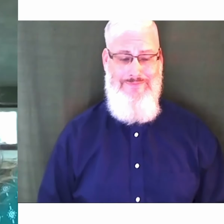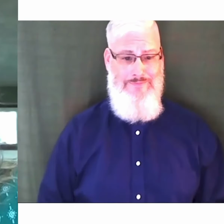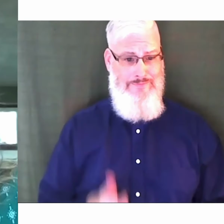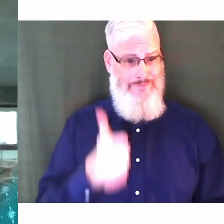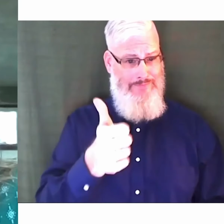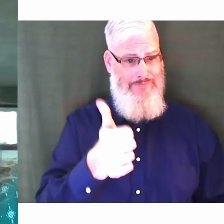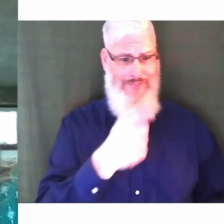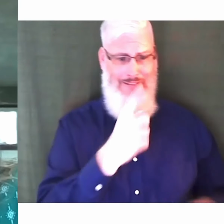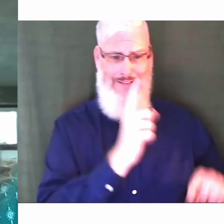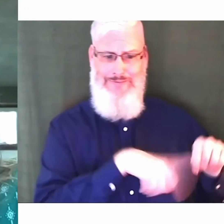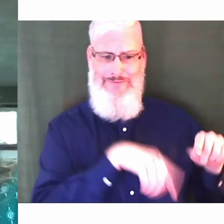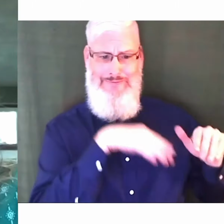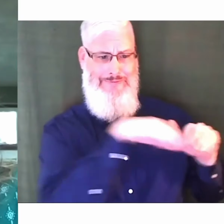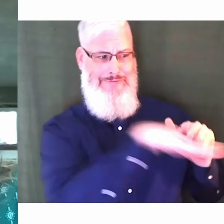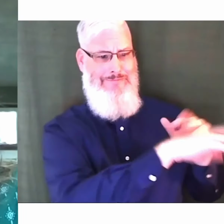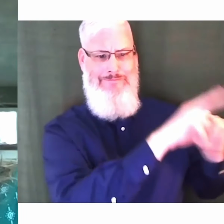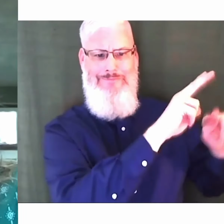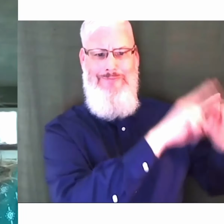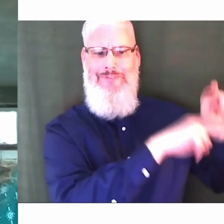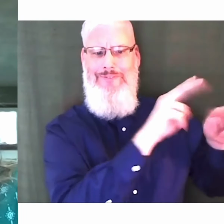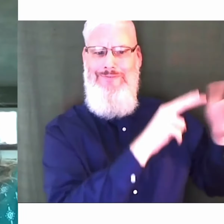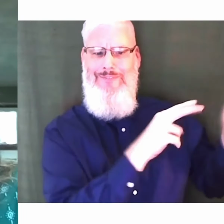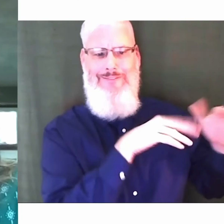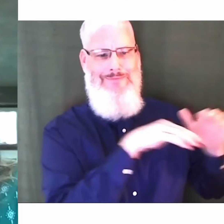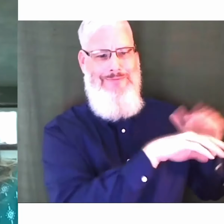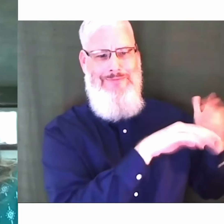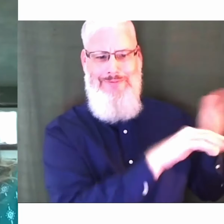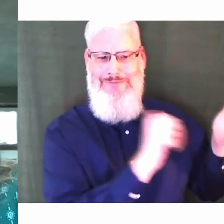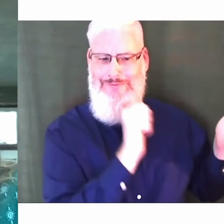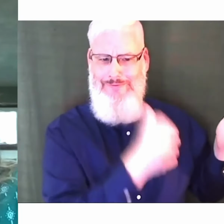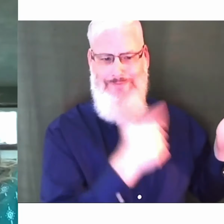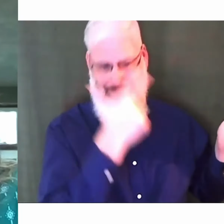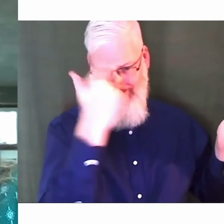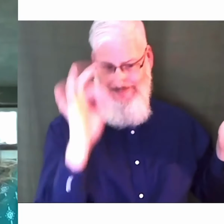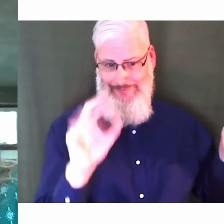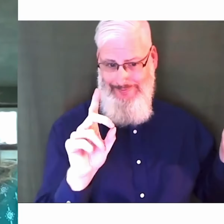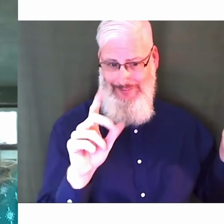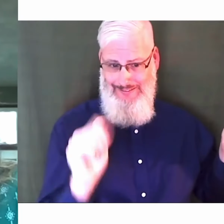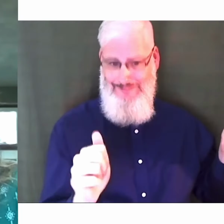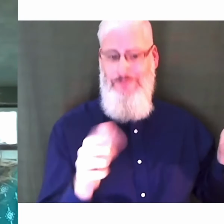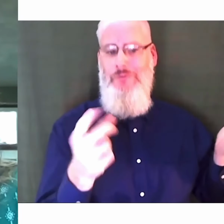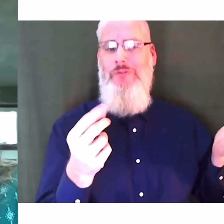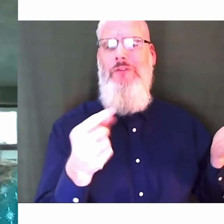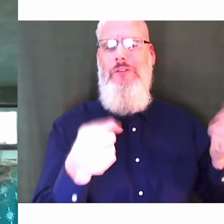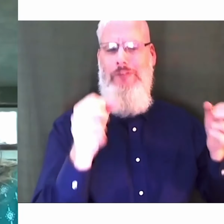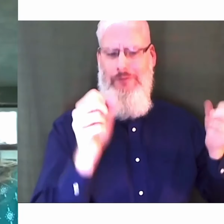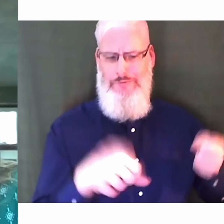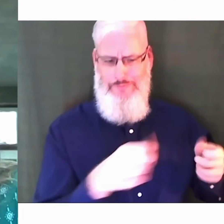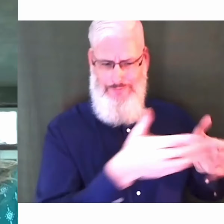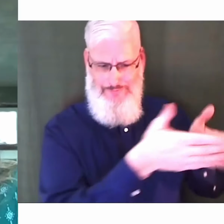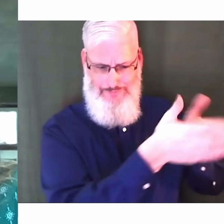If you are not able to enter your polling place because of your disability, you may request curbside voting.